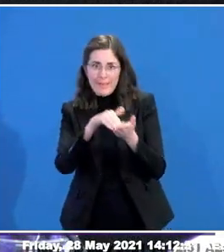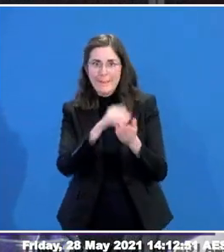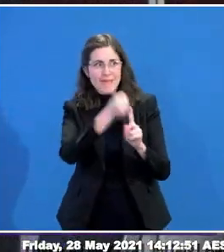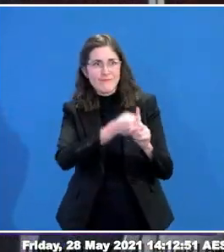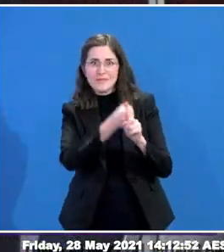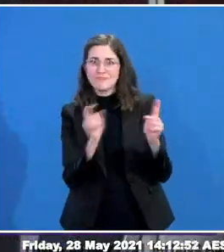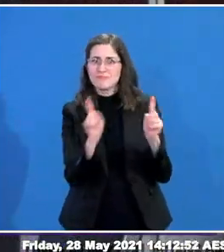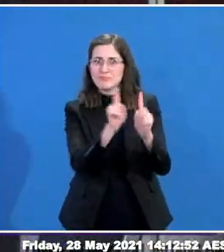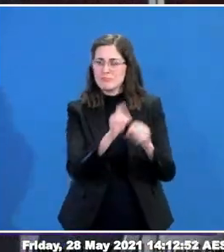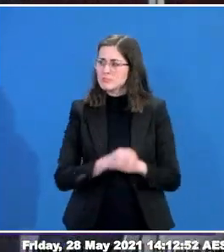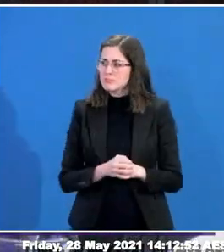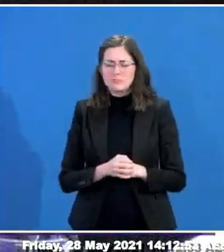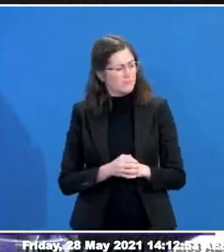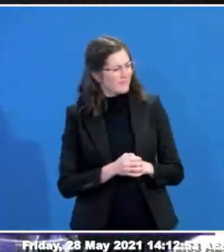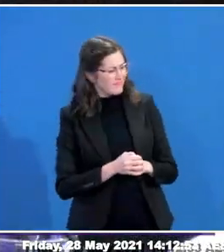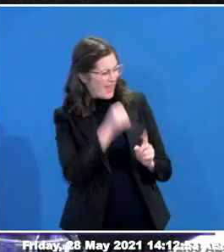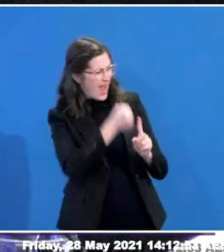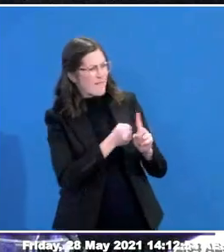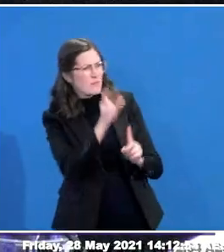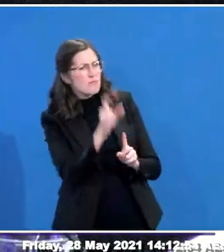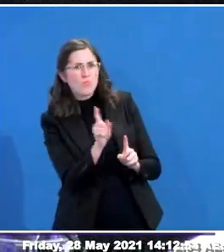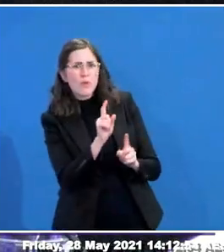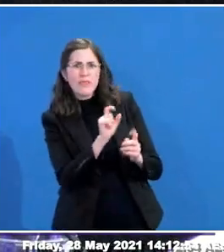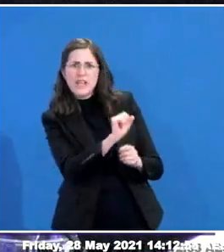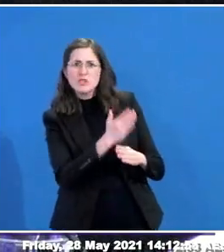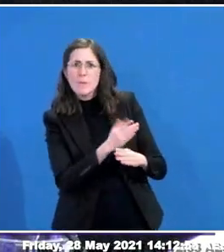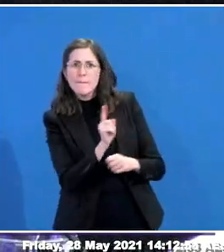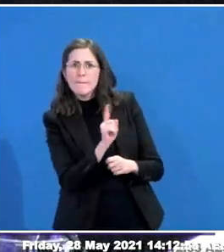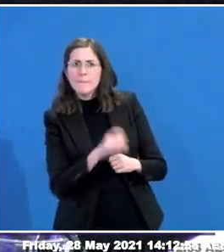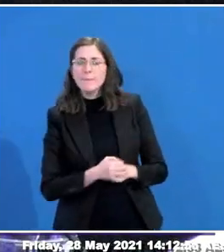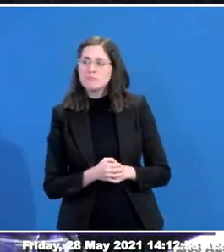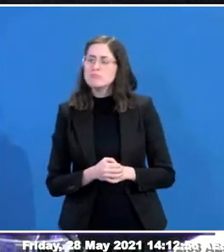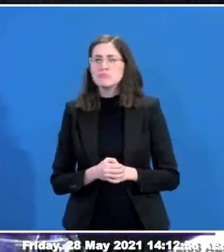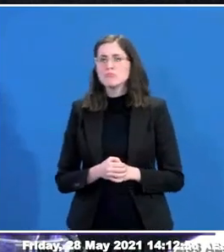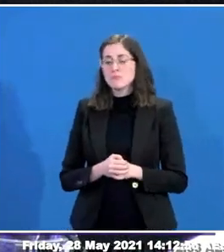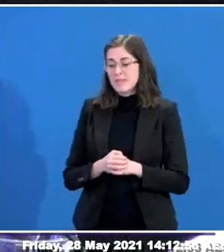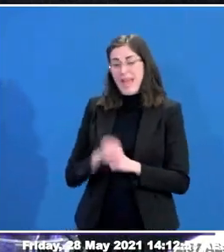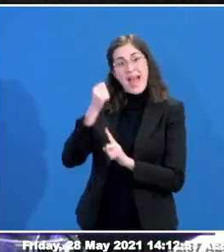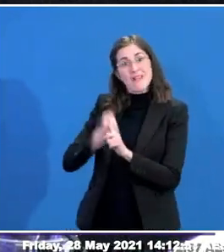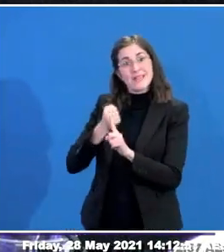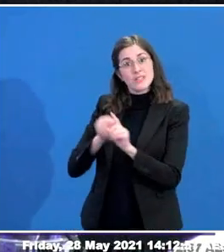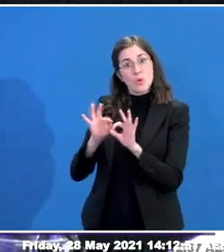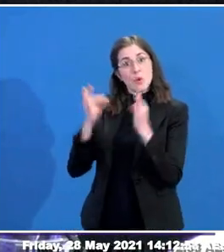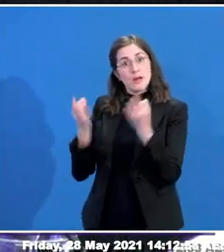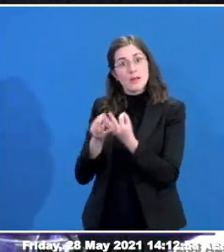What do the advocates do? MR McNAUGHTON: Advocacy services will help the participants with their dealings